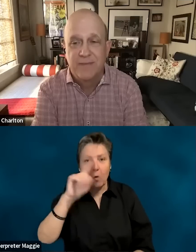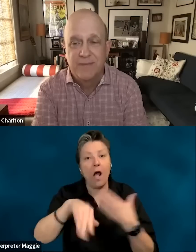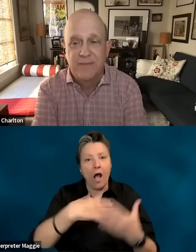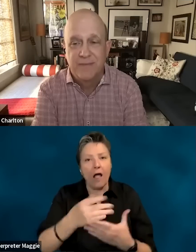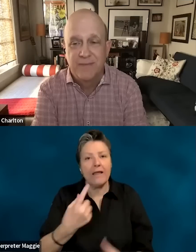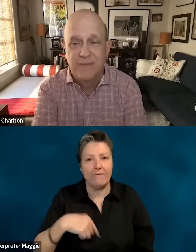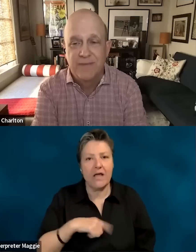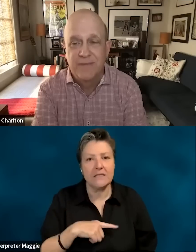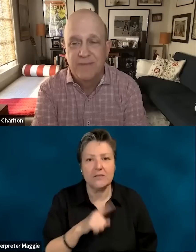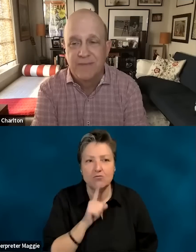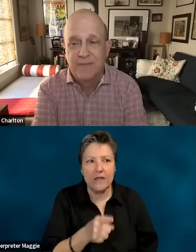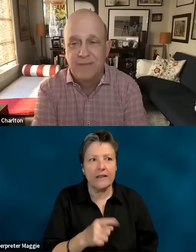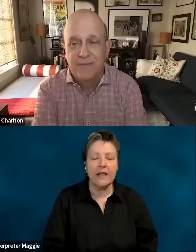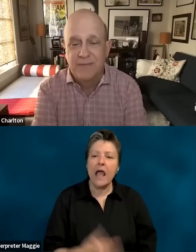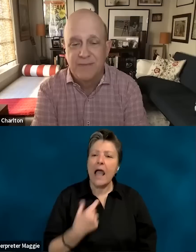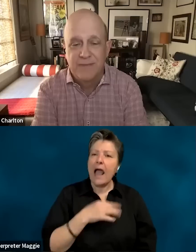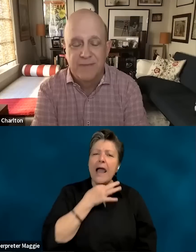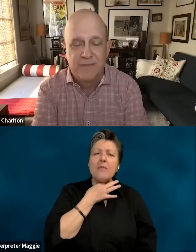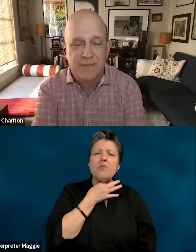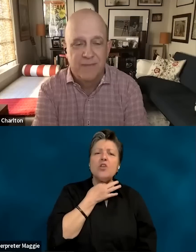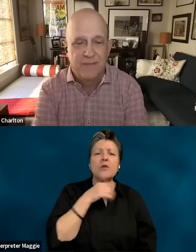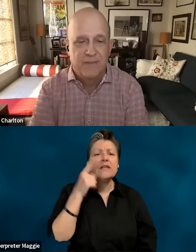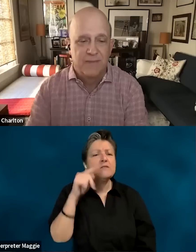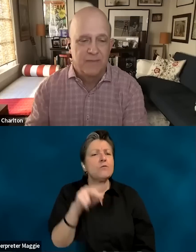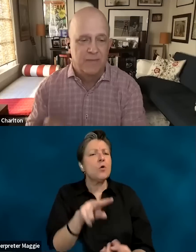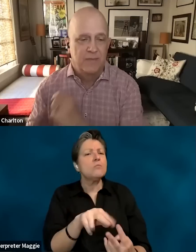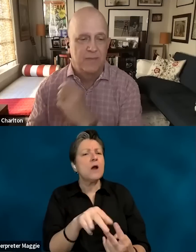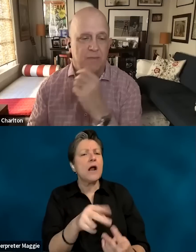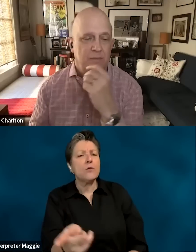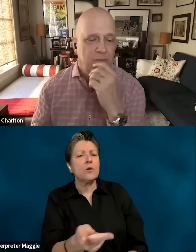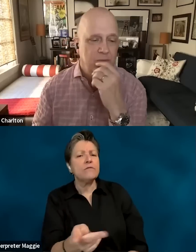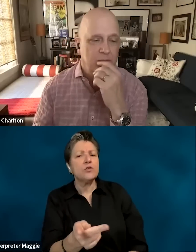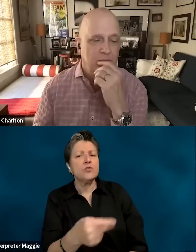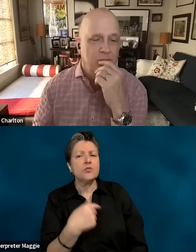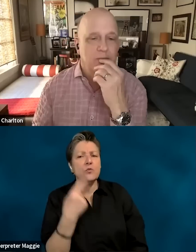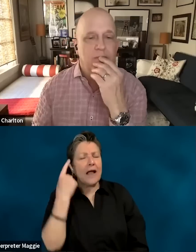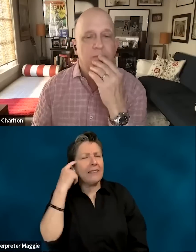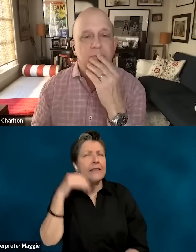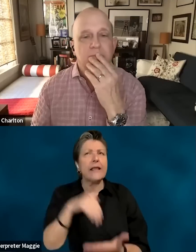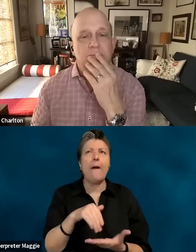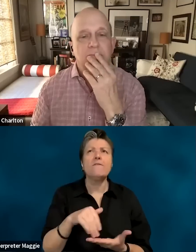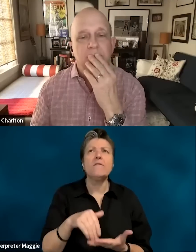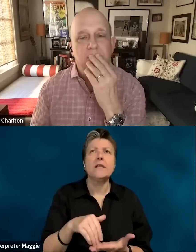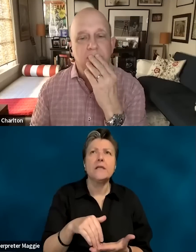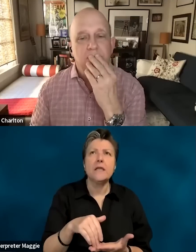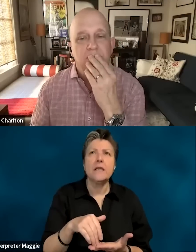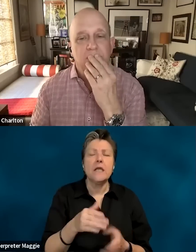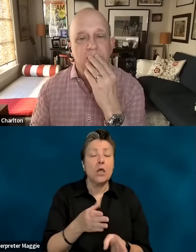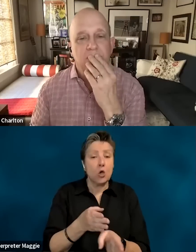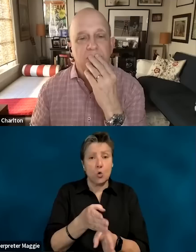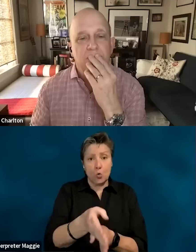I'm curious for either of you, I think often careers can have seasons